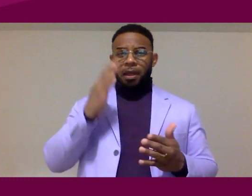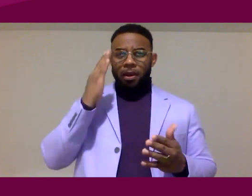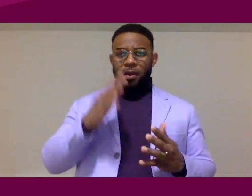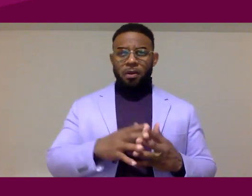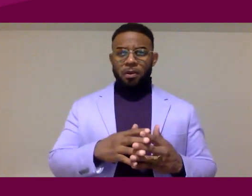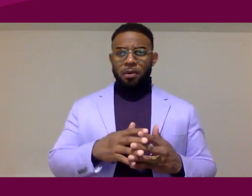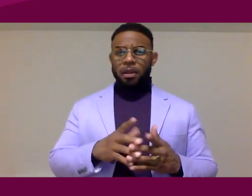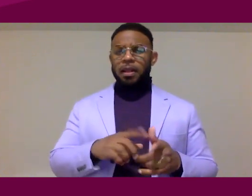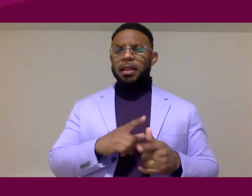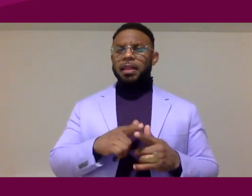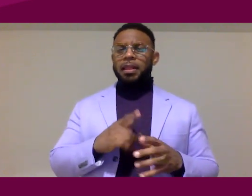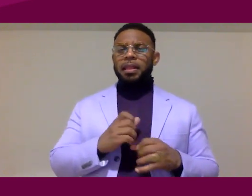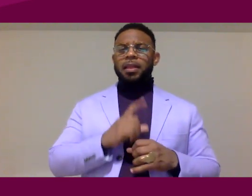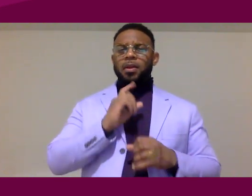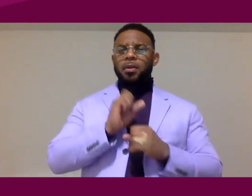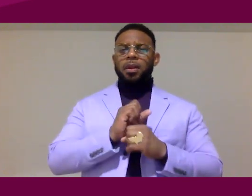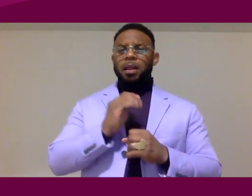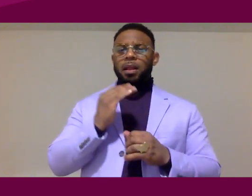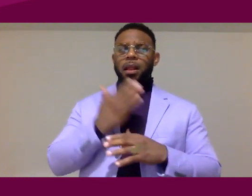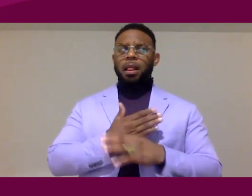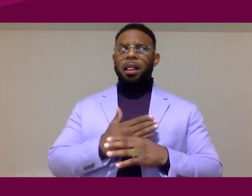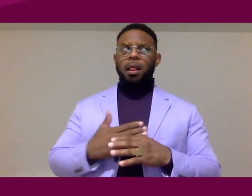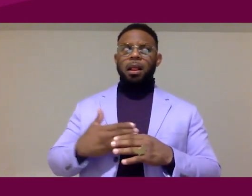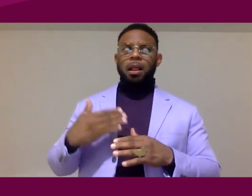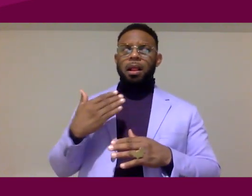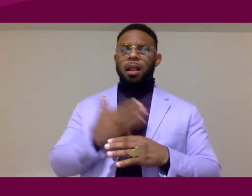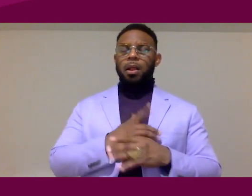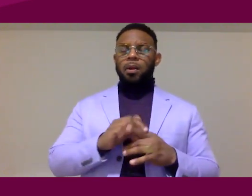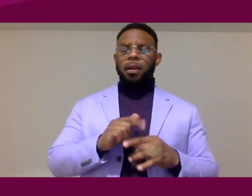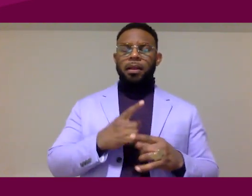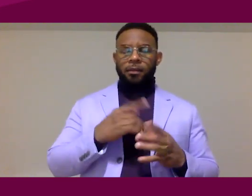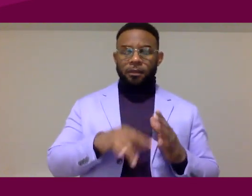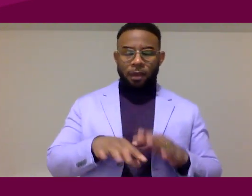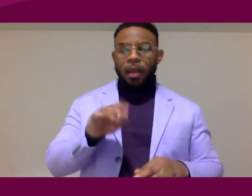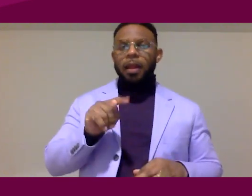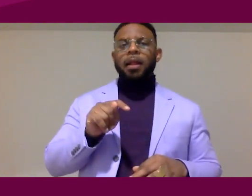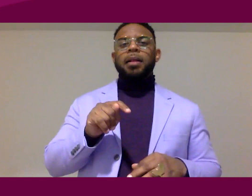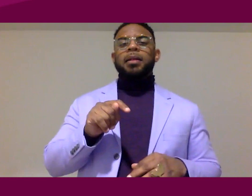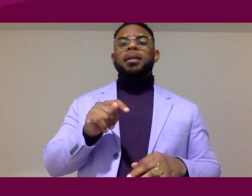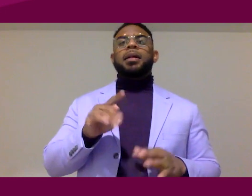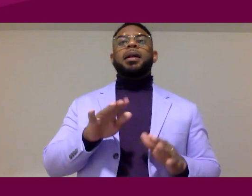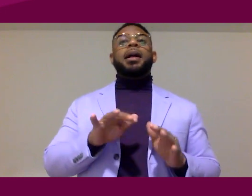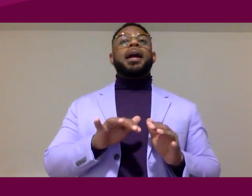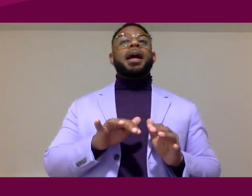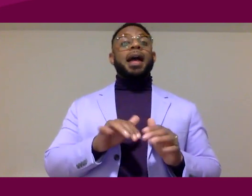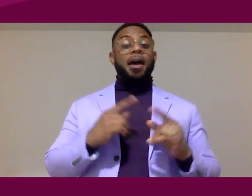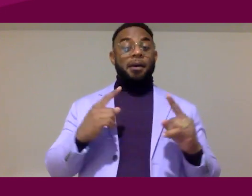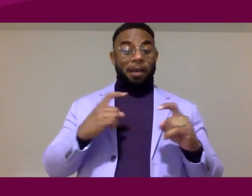But then they get really annoyed when they find out how complex it is.